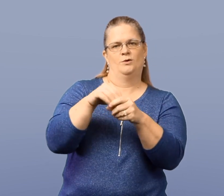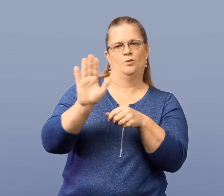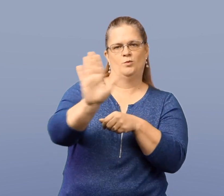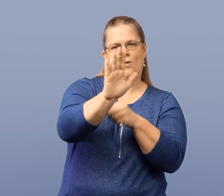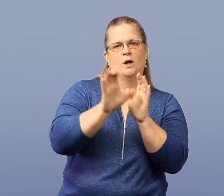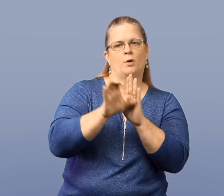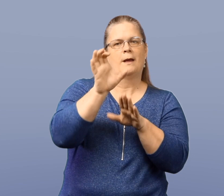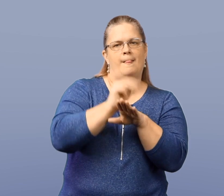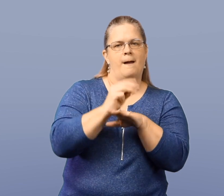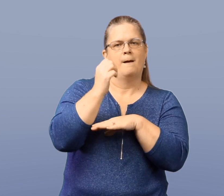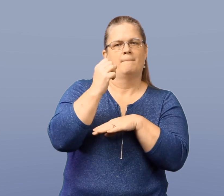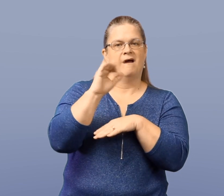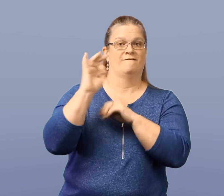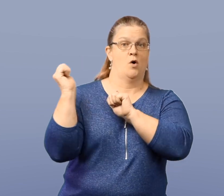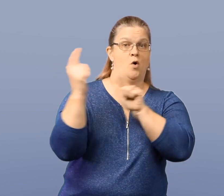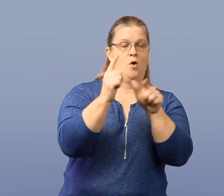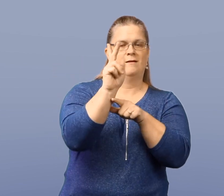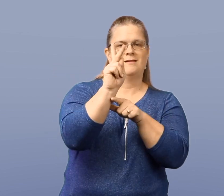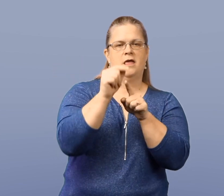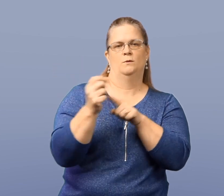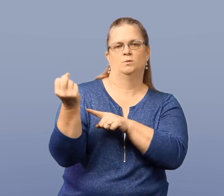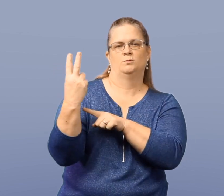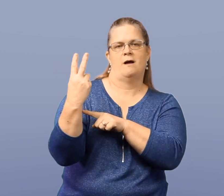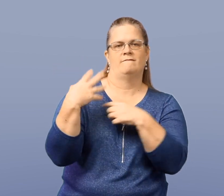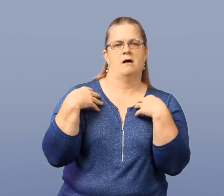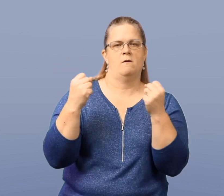within your curriculum for all K-12 health classes.